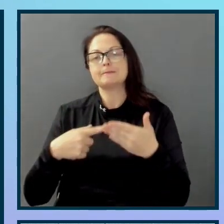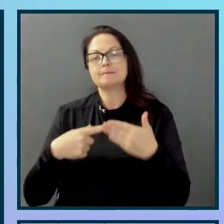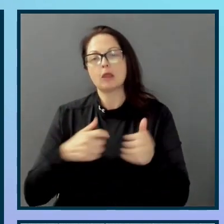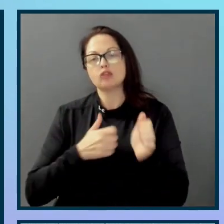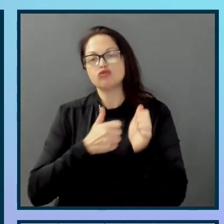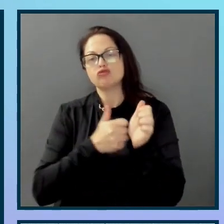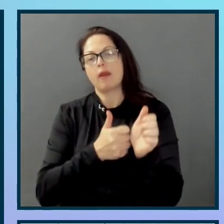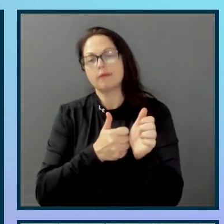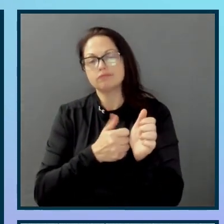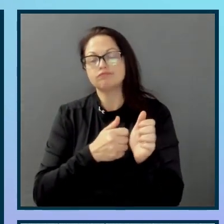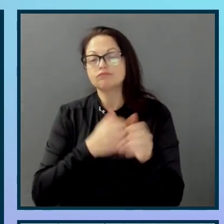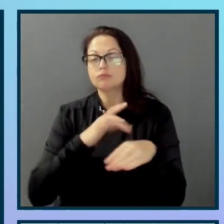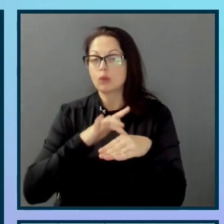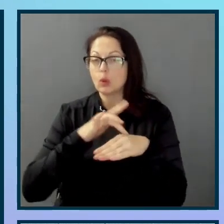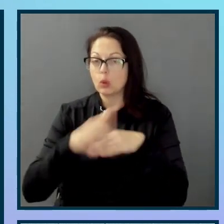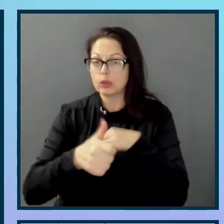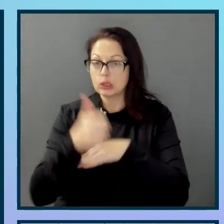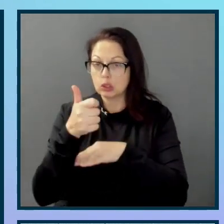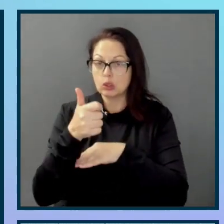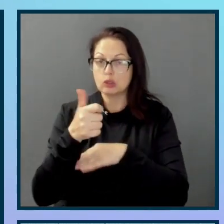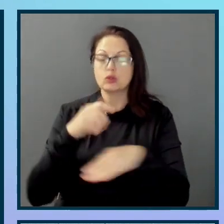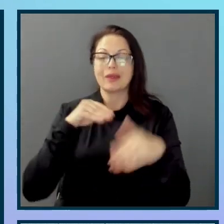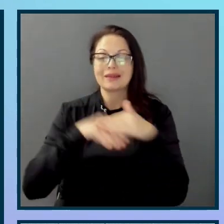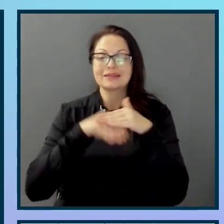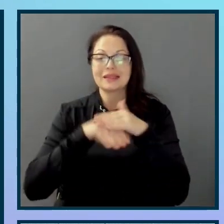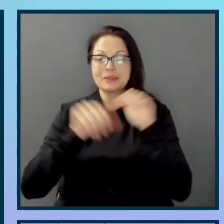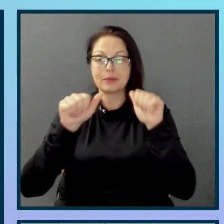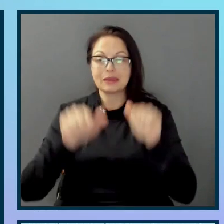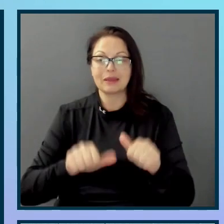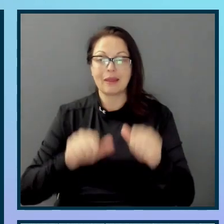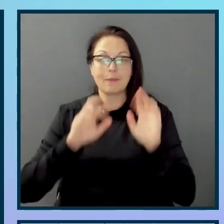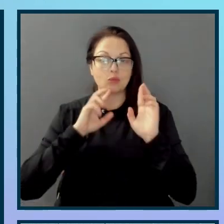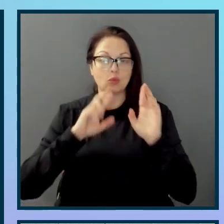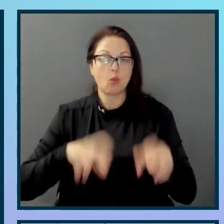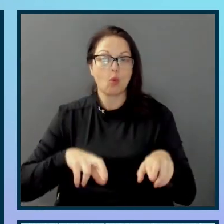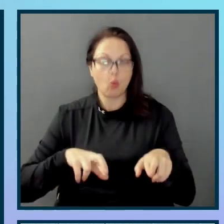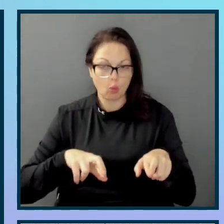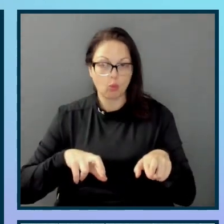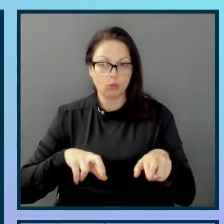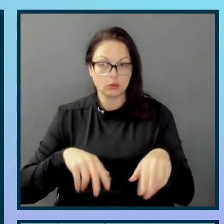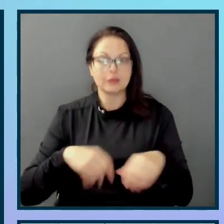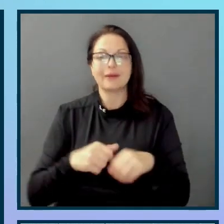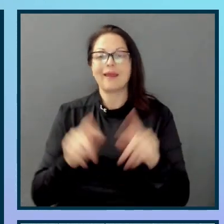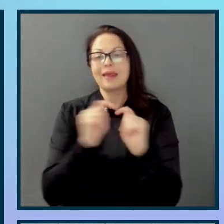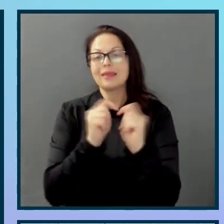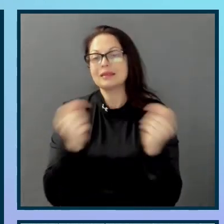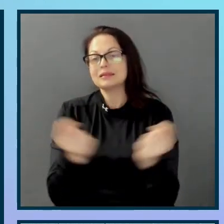so they can be reported at the team level. I'd also make sure that's a component of your dashboard at the program level.